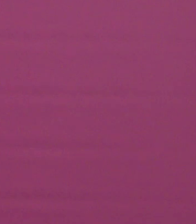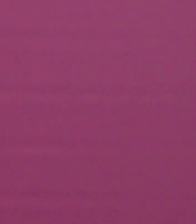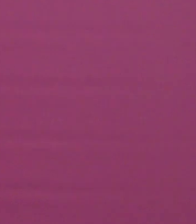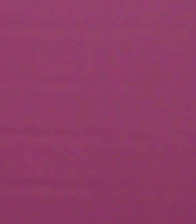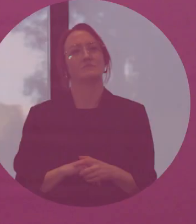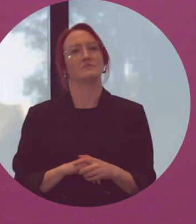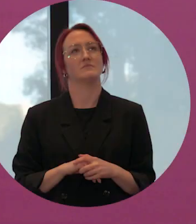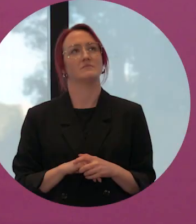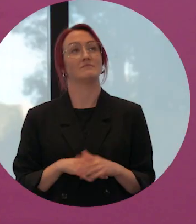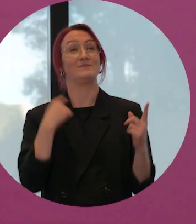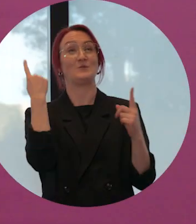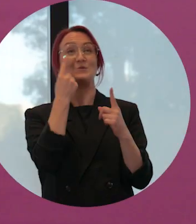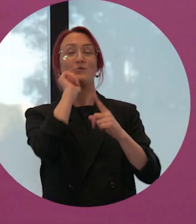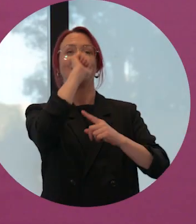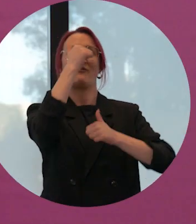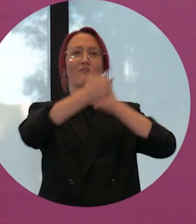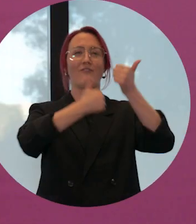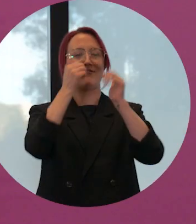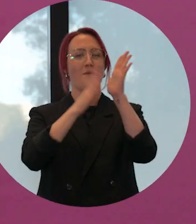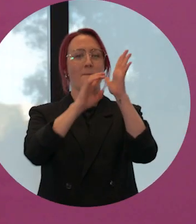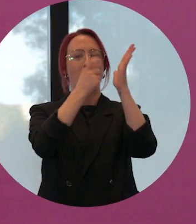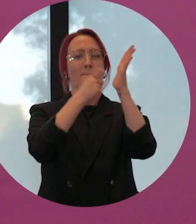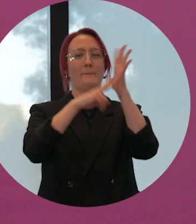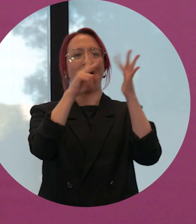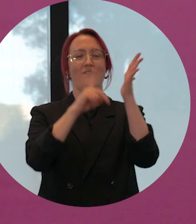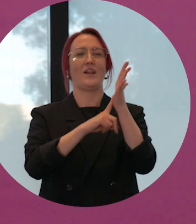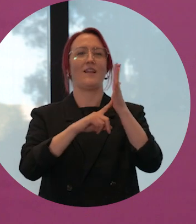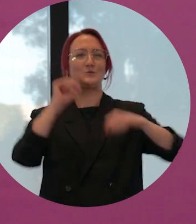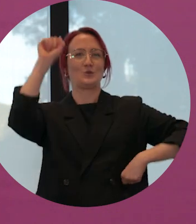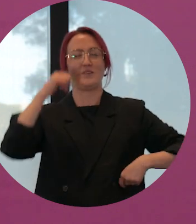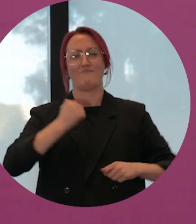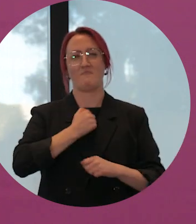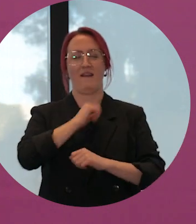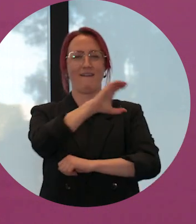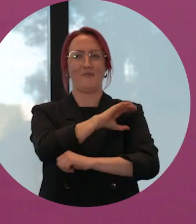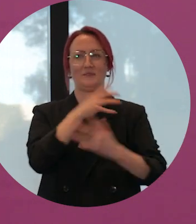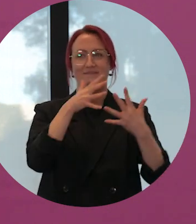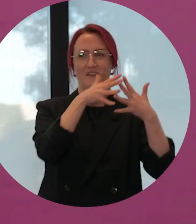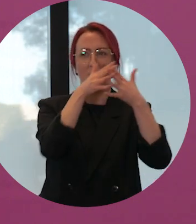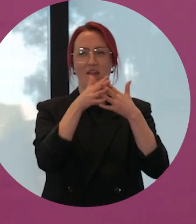Who's your favourite Marvel superhero? Mine's Captain America. with Chris Evans’ dashing looks